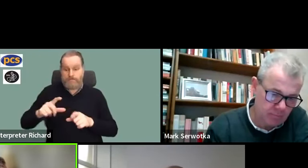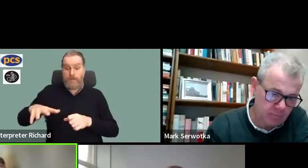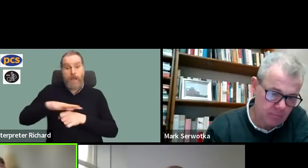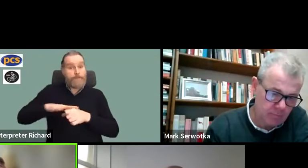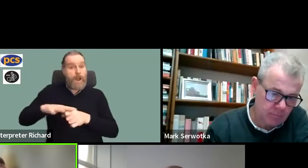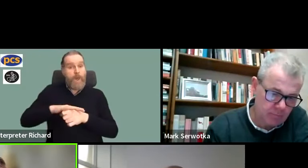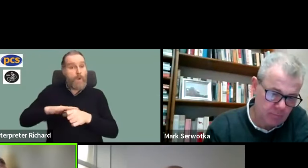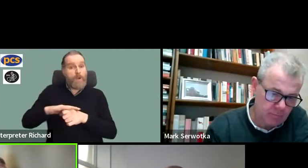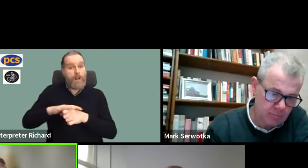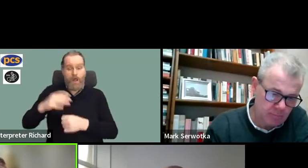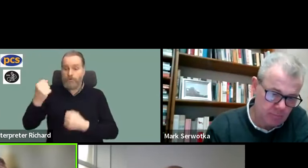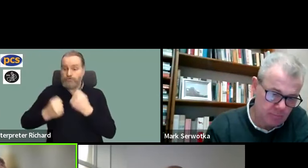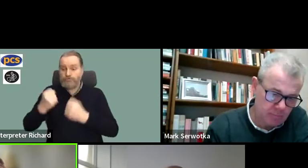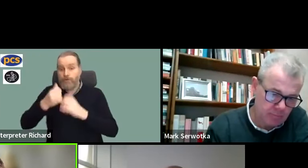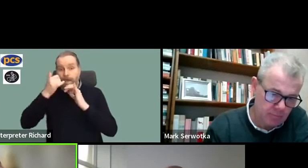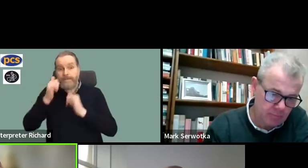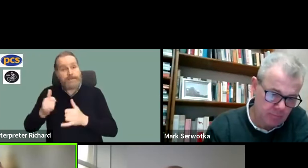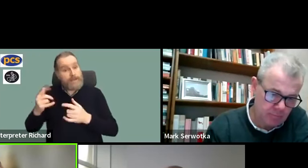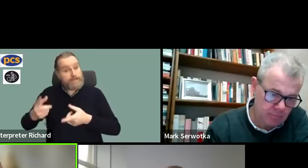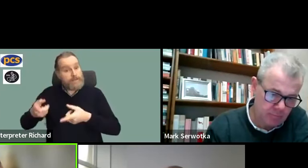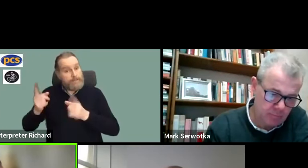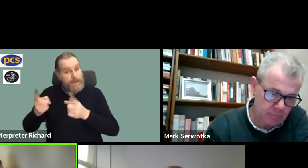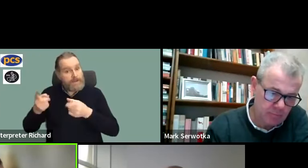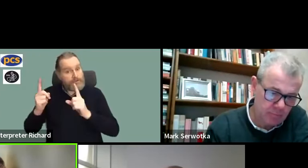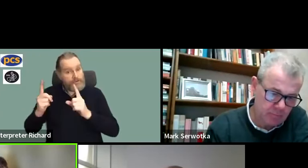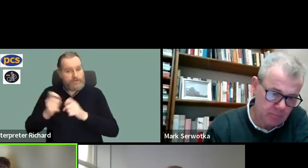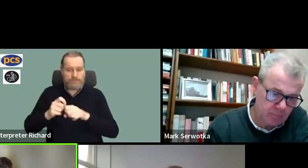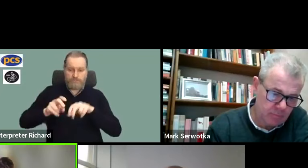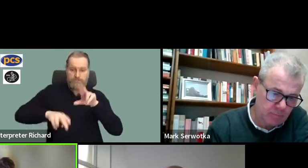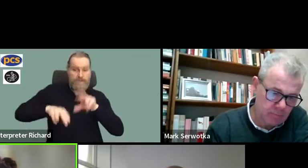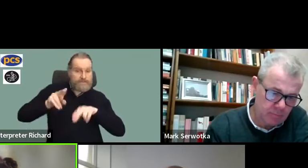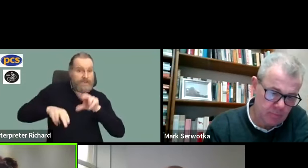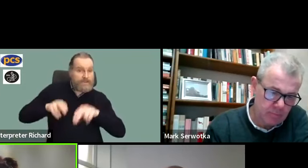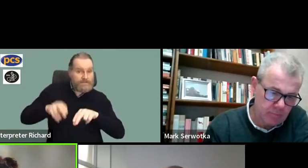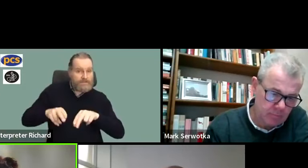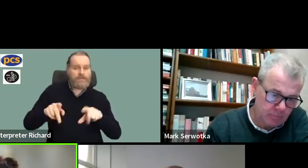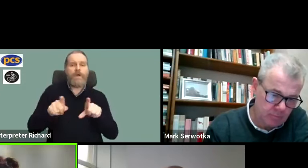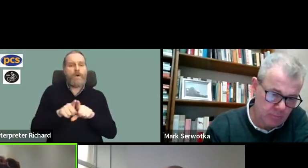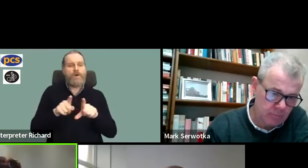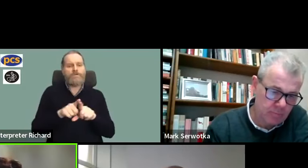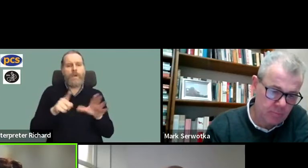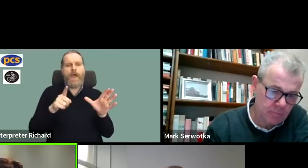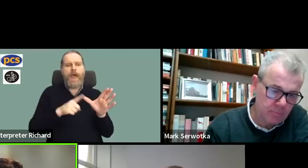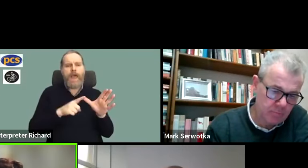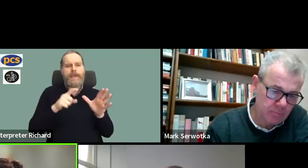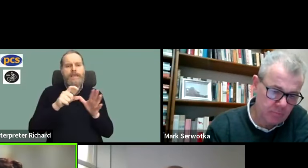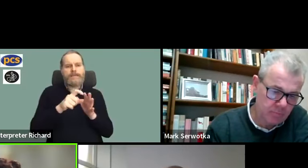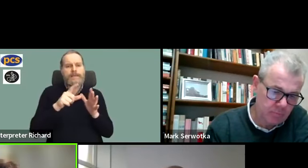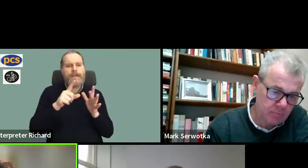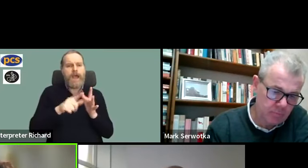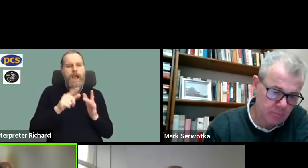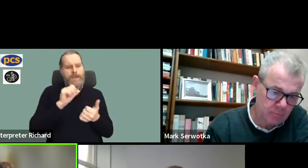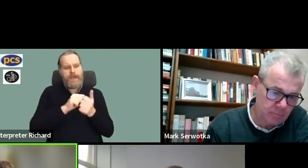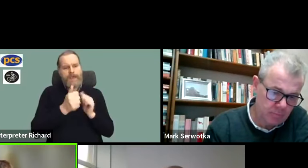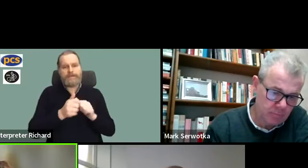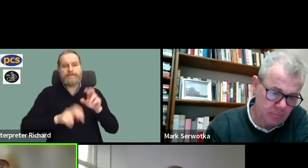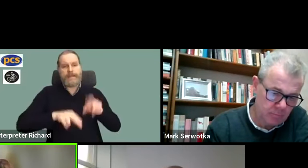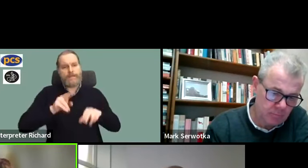driving examiners, driving examiners, local driving examiners, local driving test managers. and and also the Adi enforcement